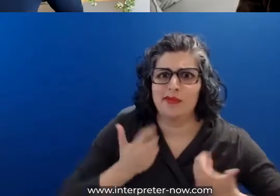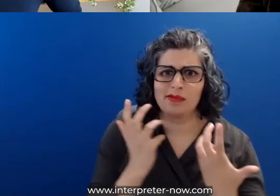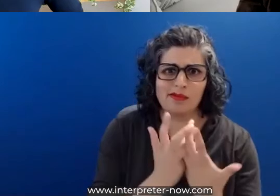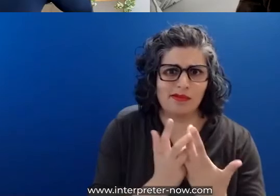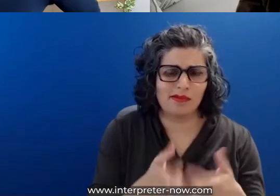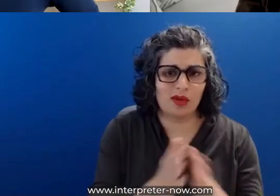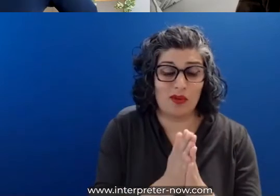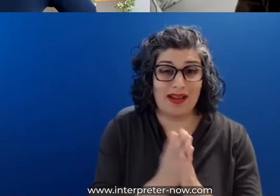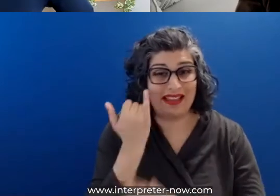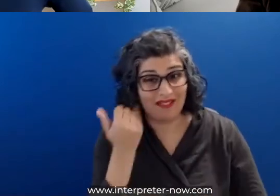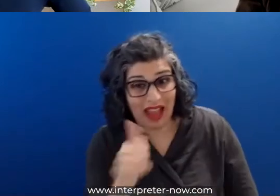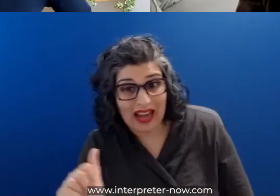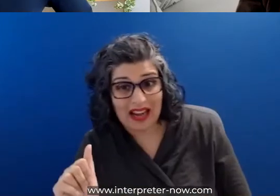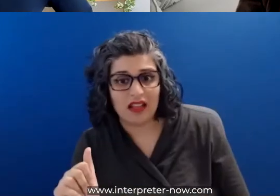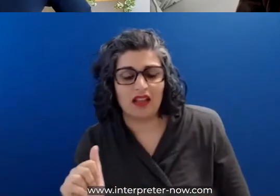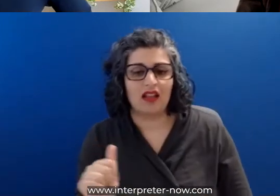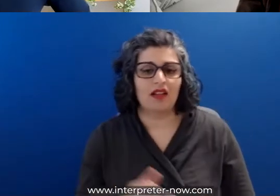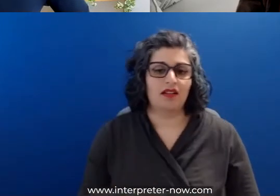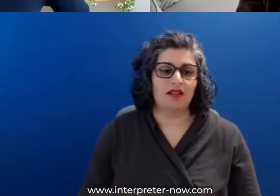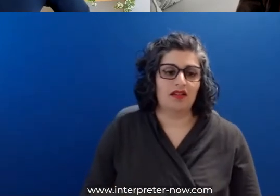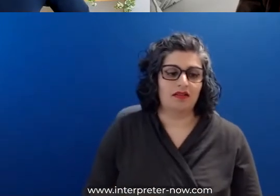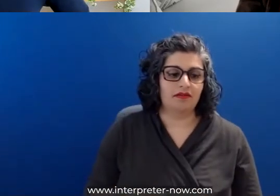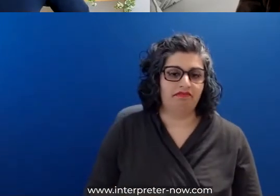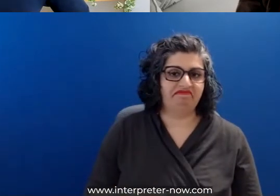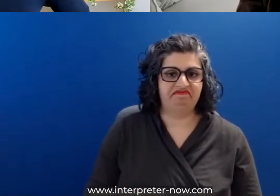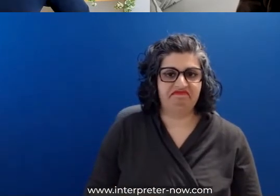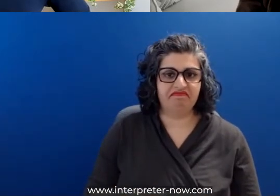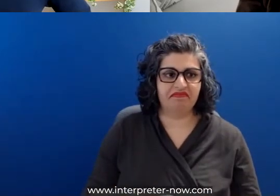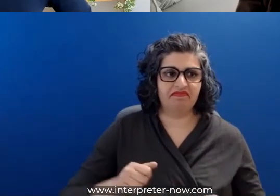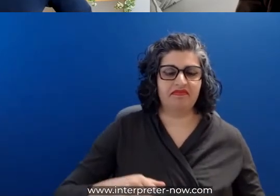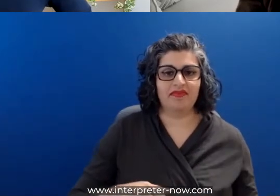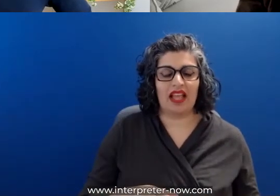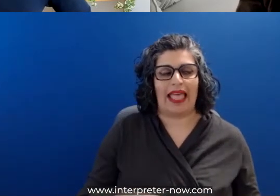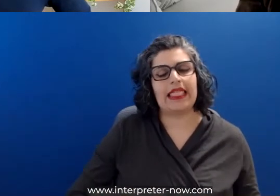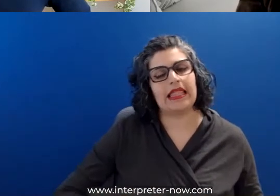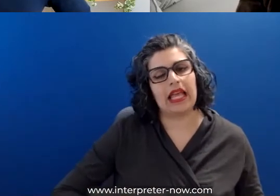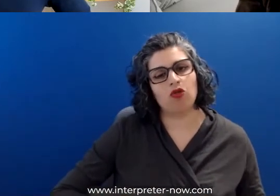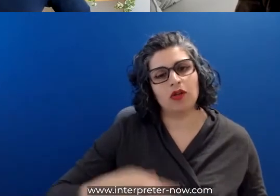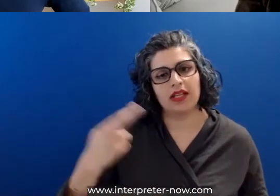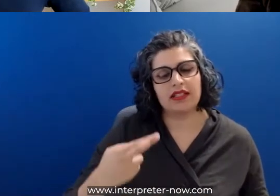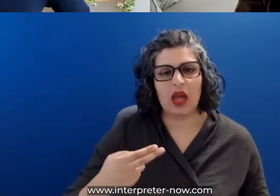any—forgoes requesting the accommodations, and risks heightened scrutiny and potential